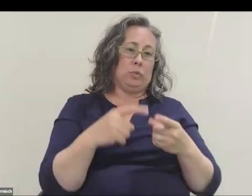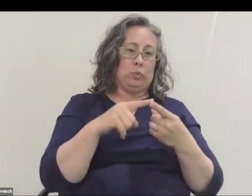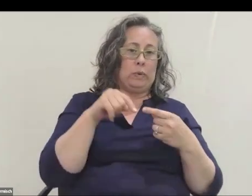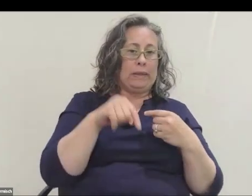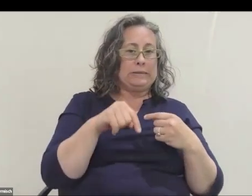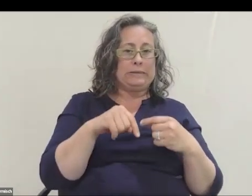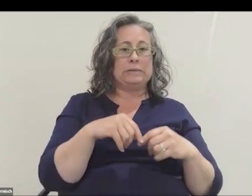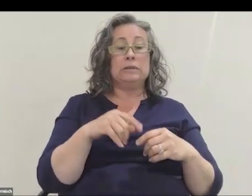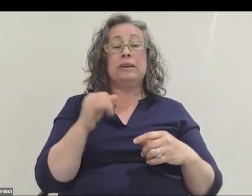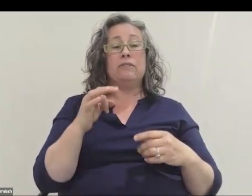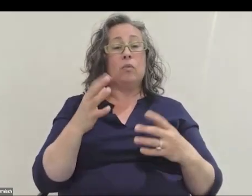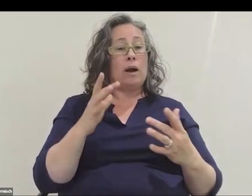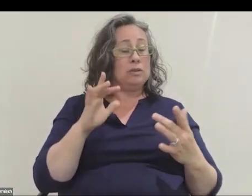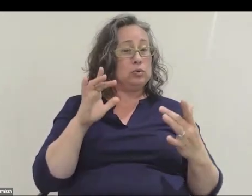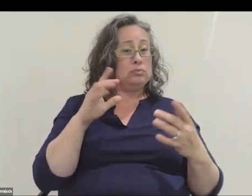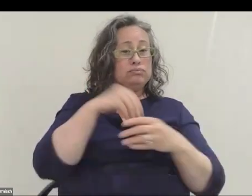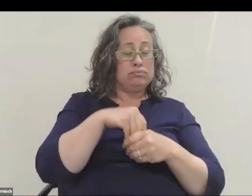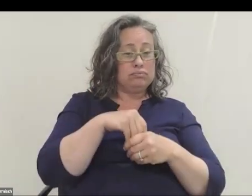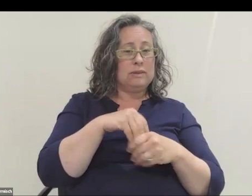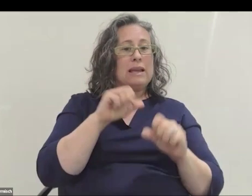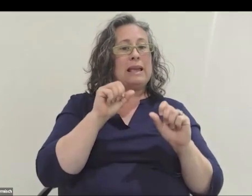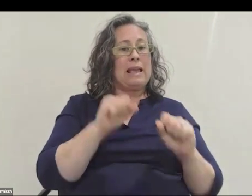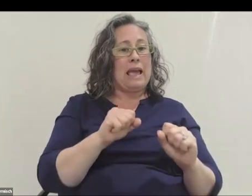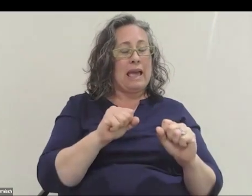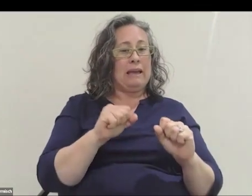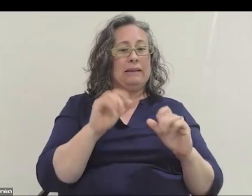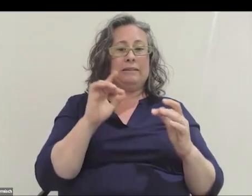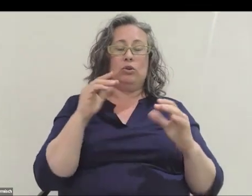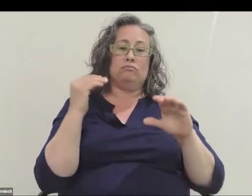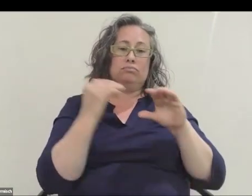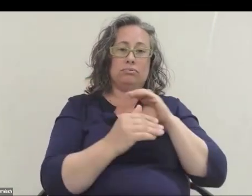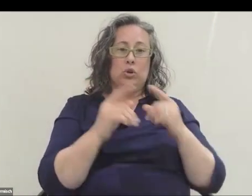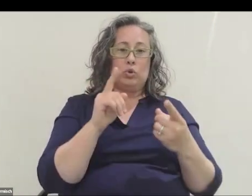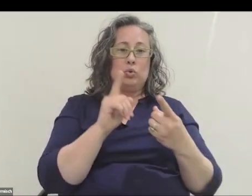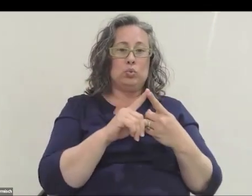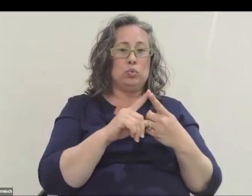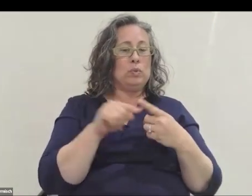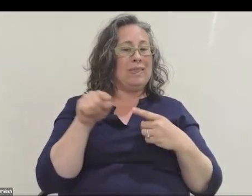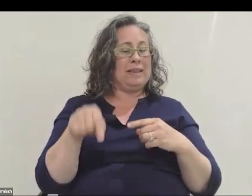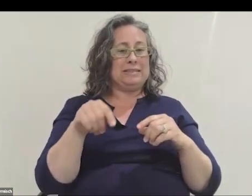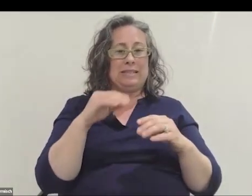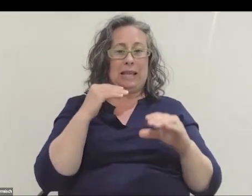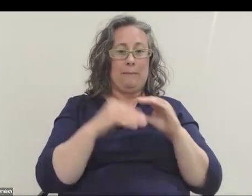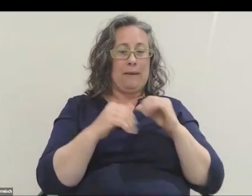To reach out and be a part of IAAA, you can reach out through this email address, which is given below.